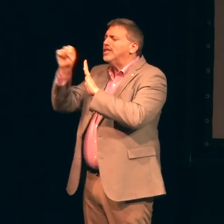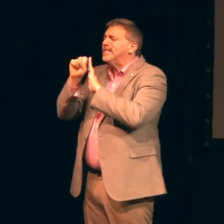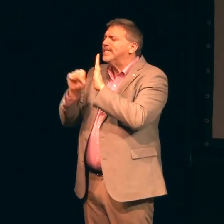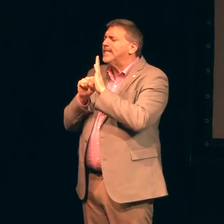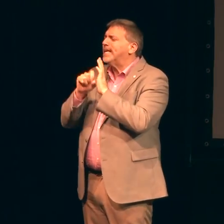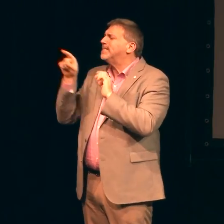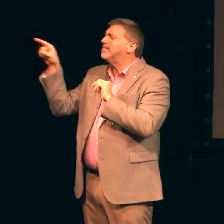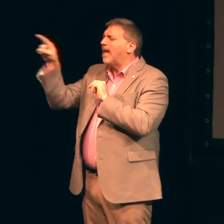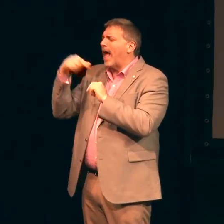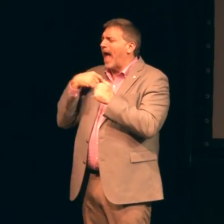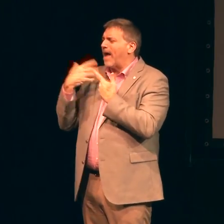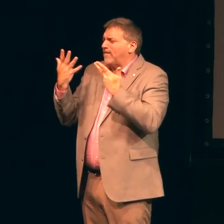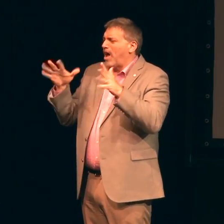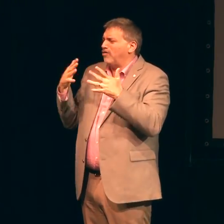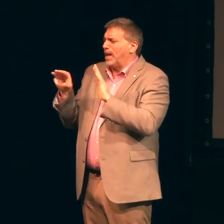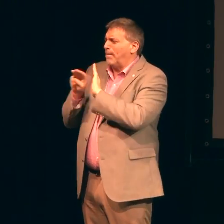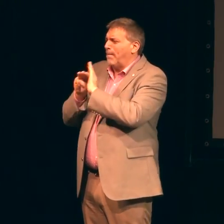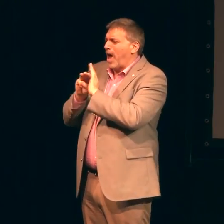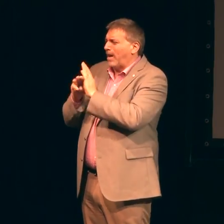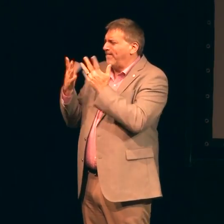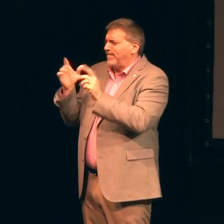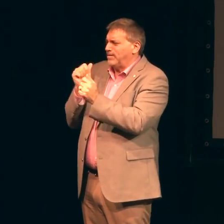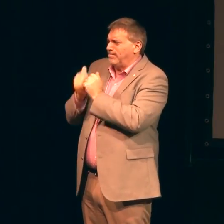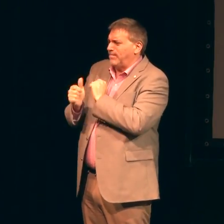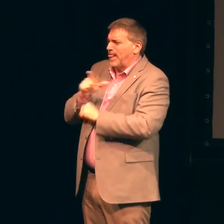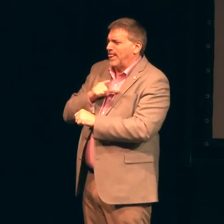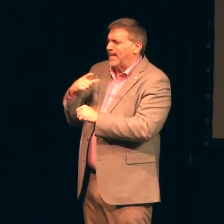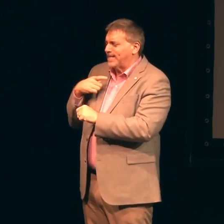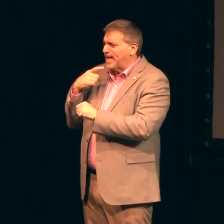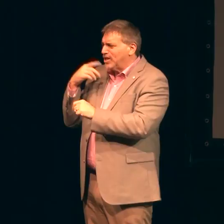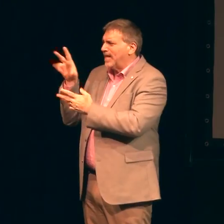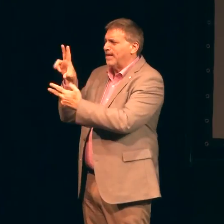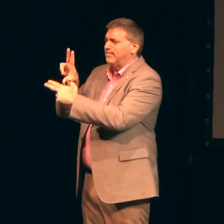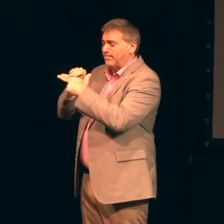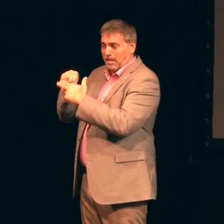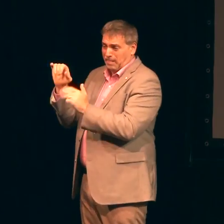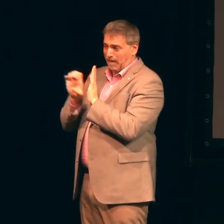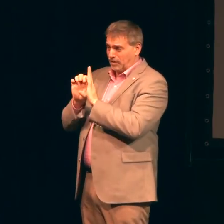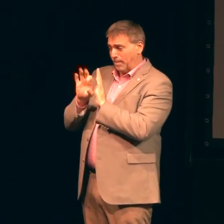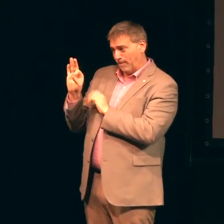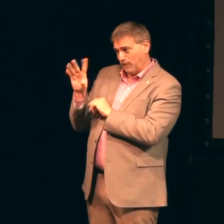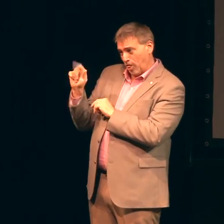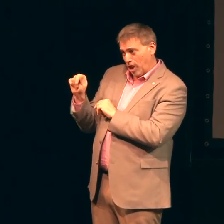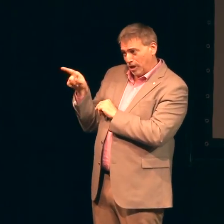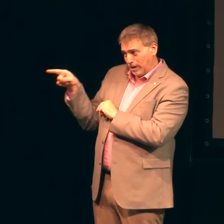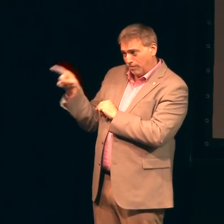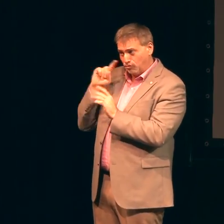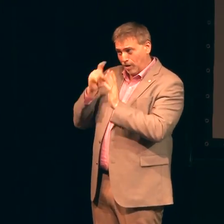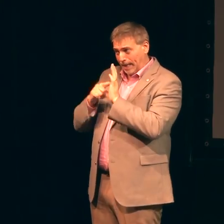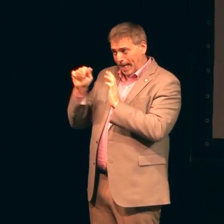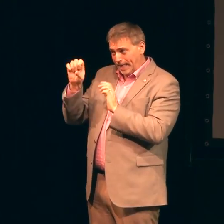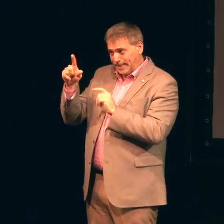go to other states and find the model of legislation that's been used. For example